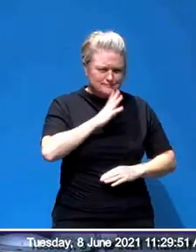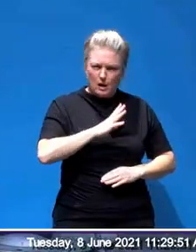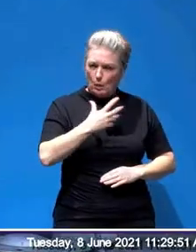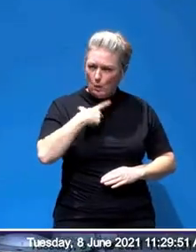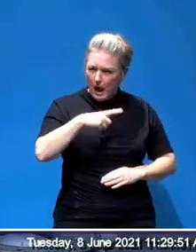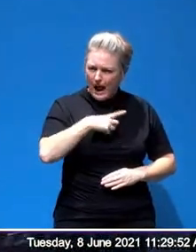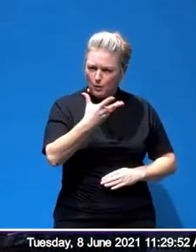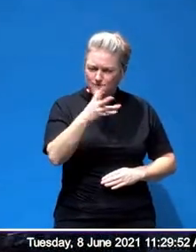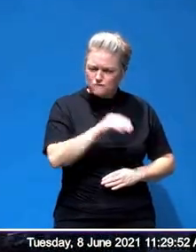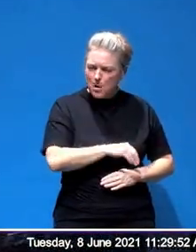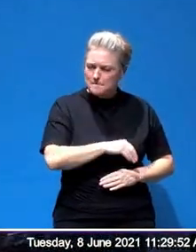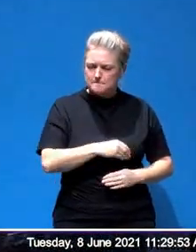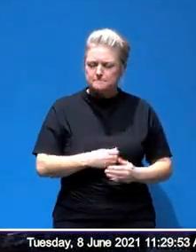I'm happy for them to be put up.